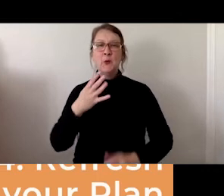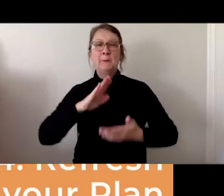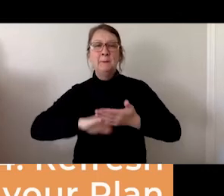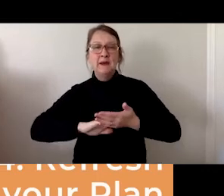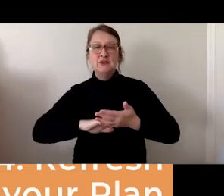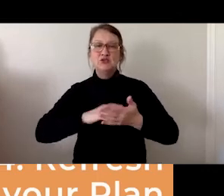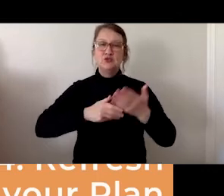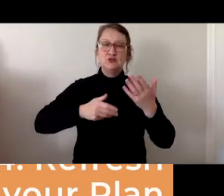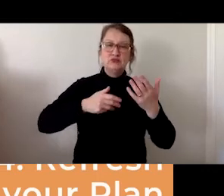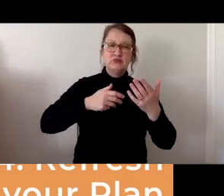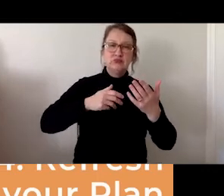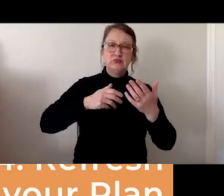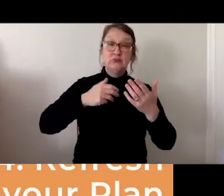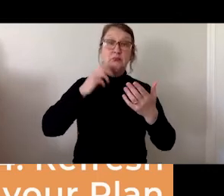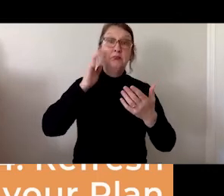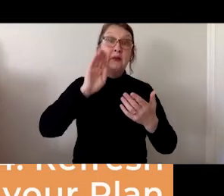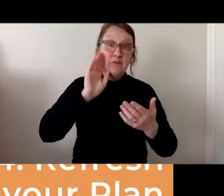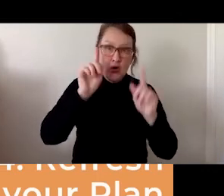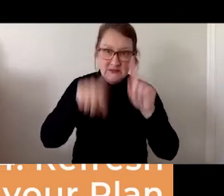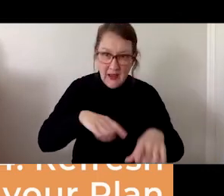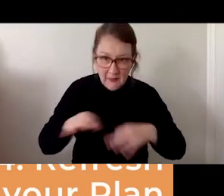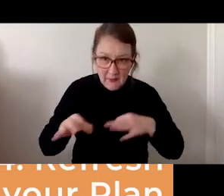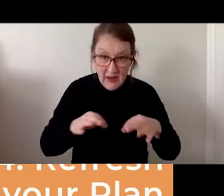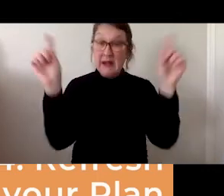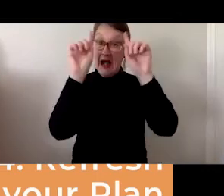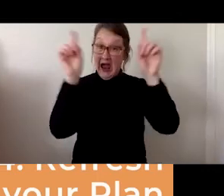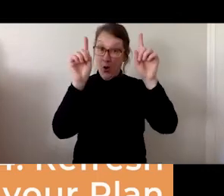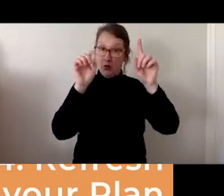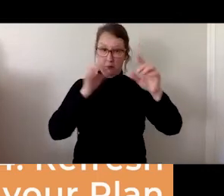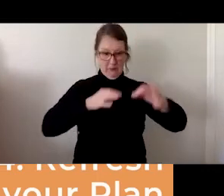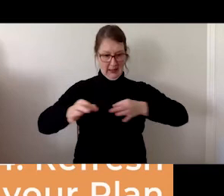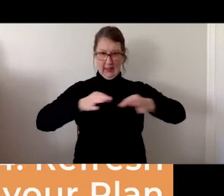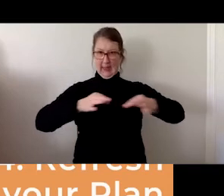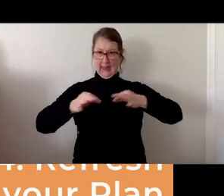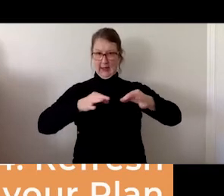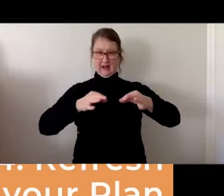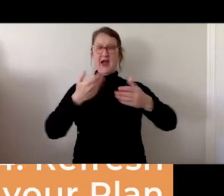talk about refreshing our plan. This slide is just an introductory slide.